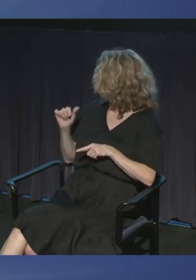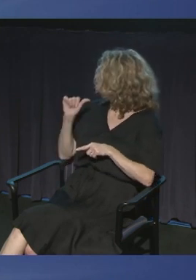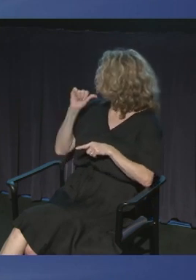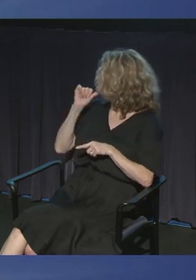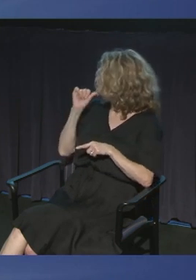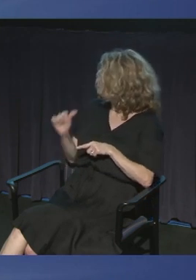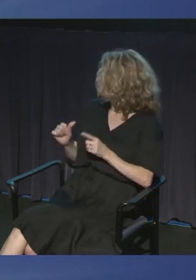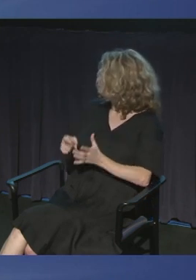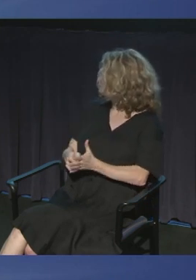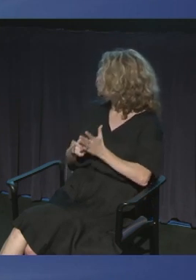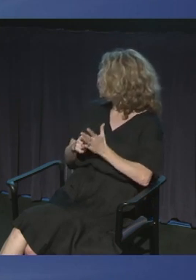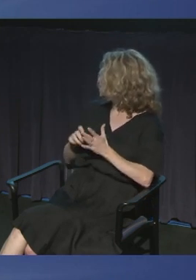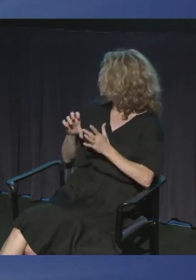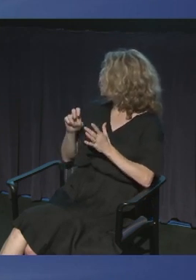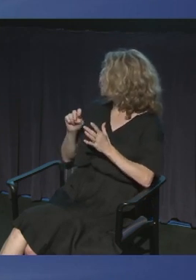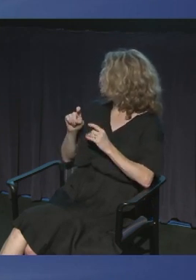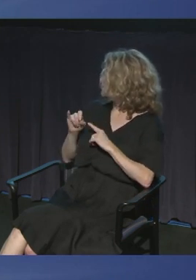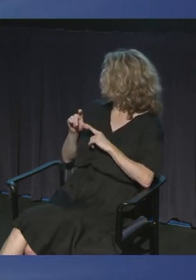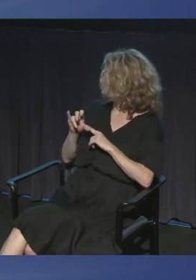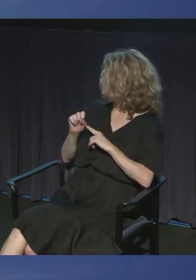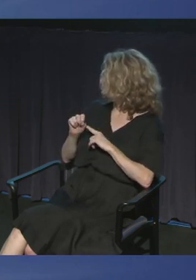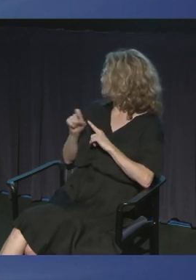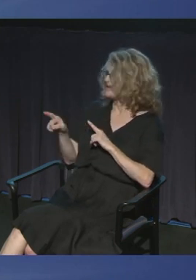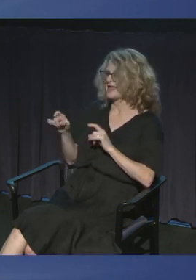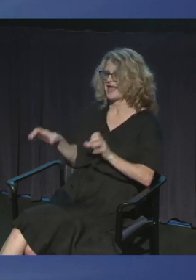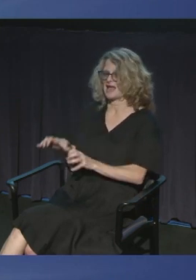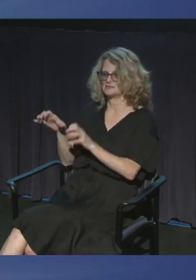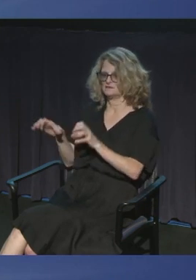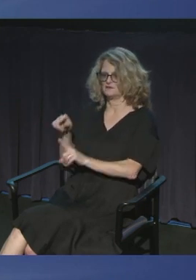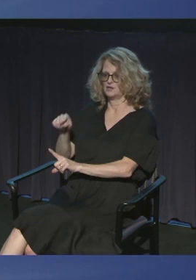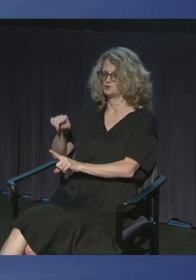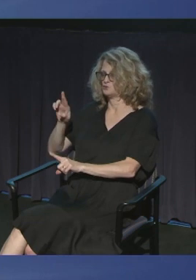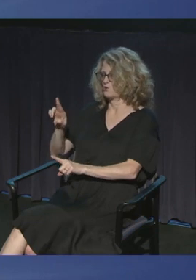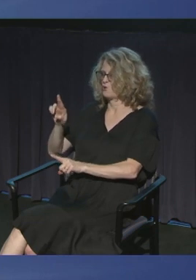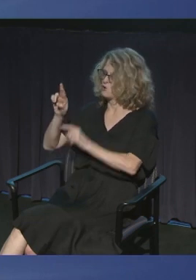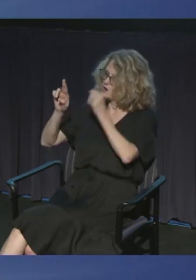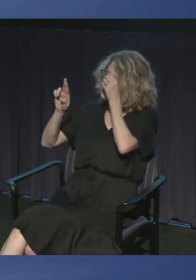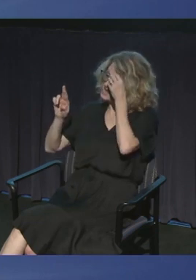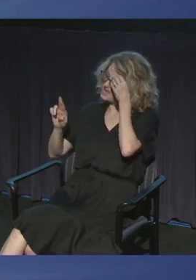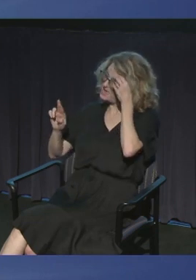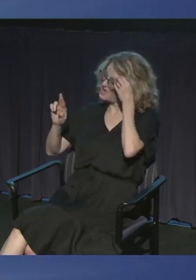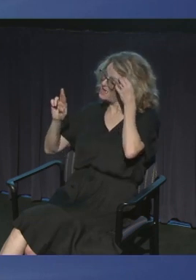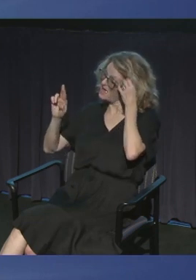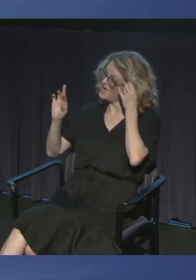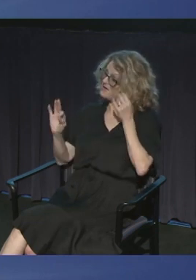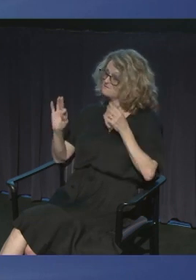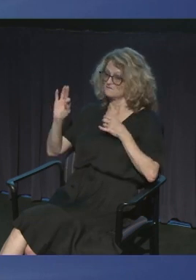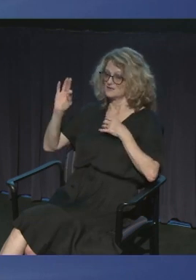REQUIRE ENDOGENOUS ACTIVE STING IN THE TUMOR AND ACTIVATES THE NRF 3 PATHWAY WITHOUT